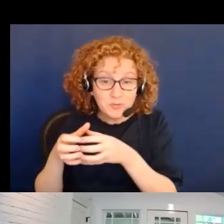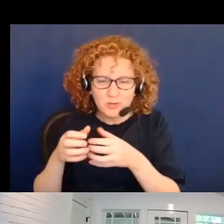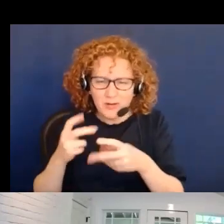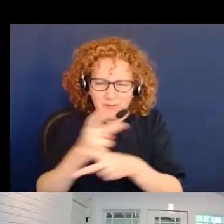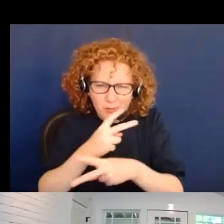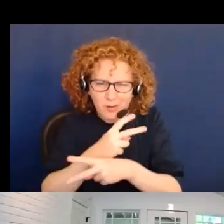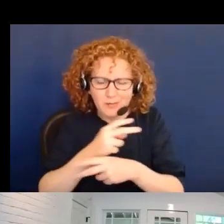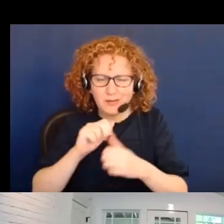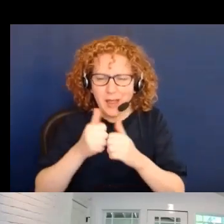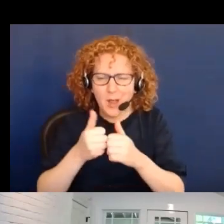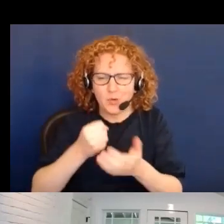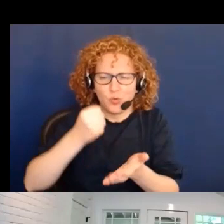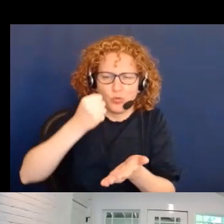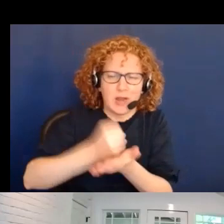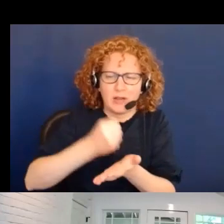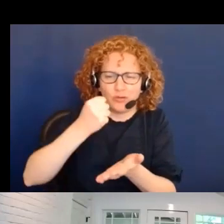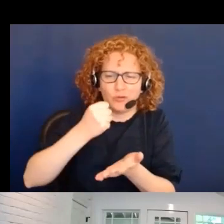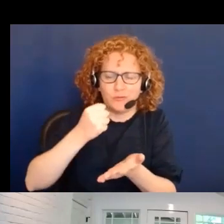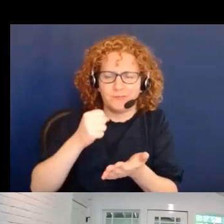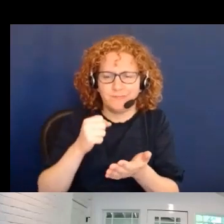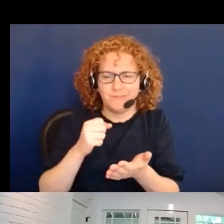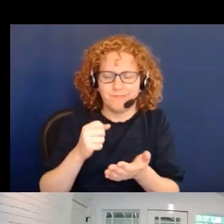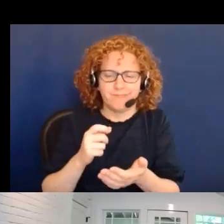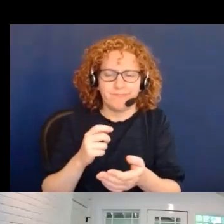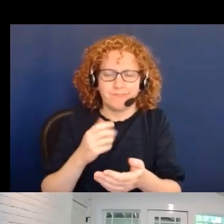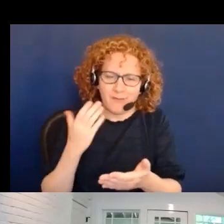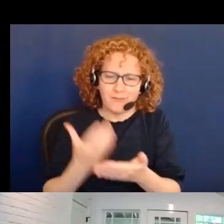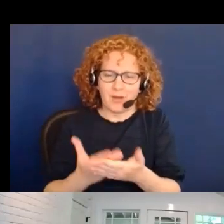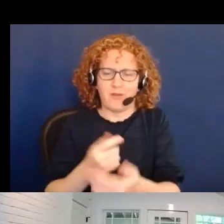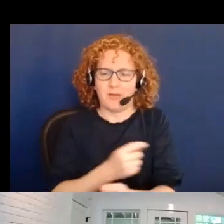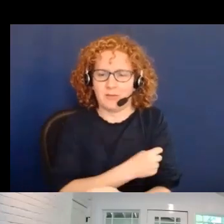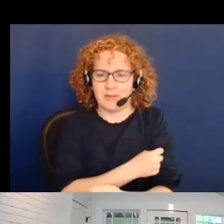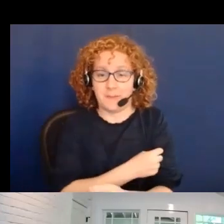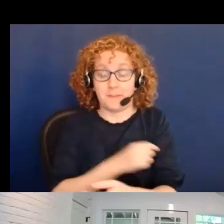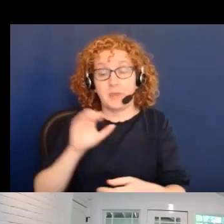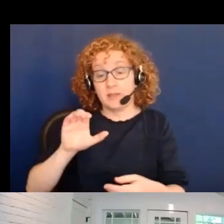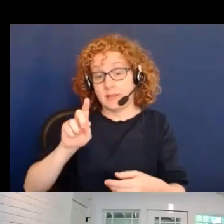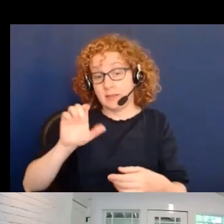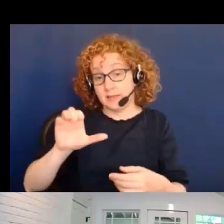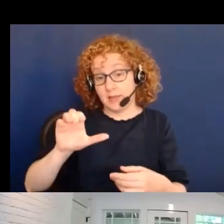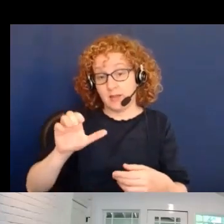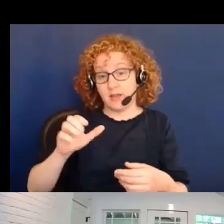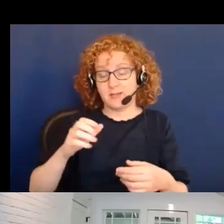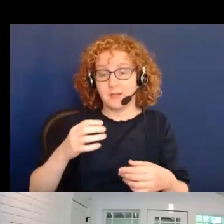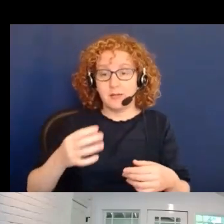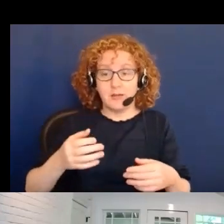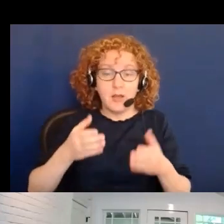credentials. CDC has been contributing public health subject matter expertise in this process